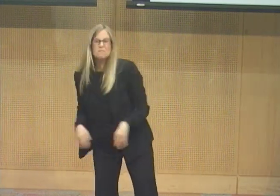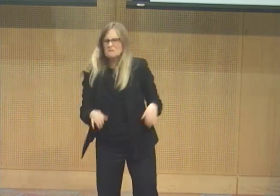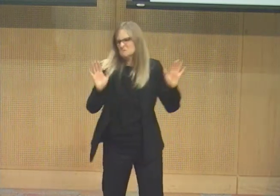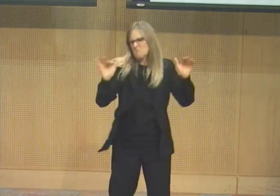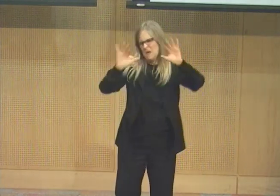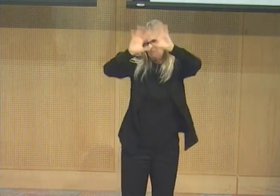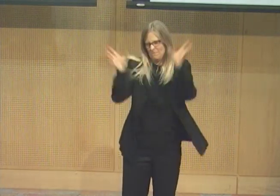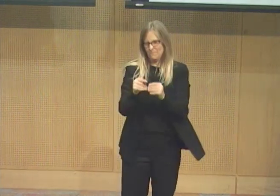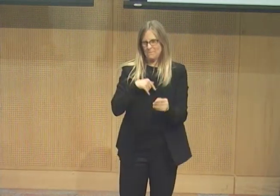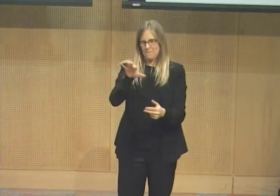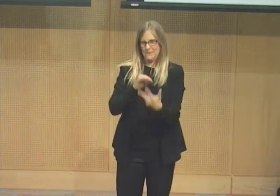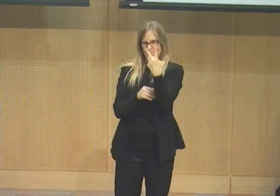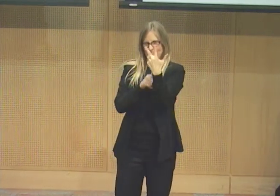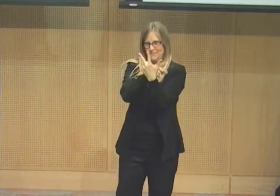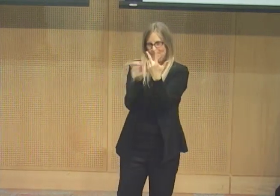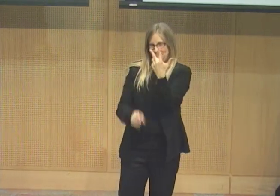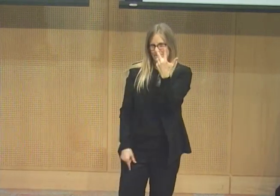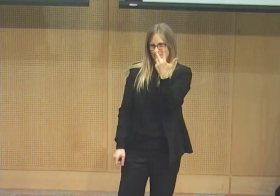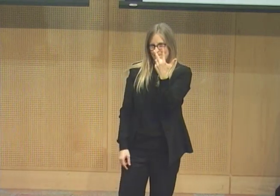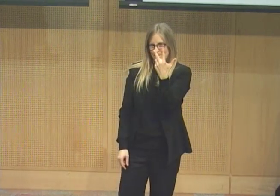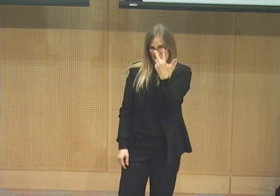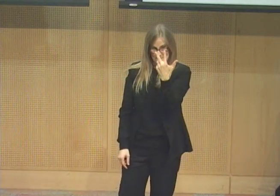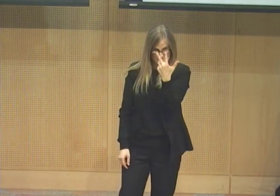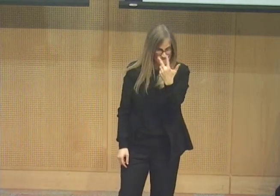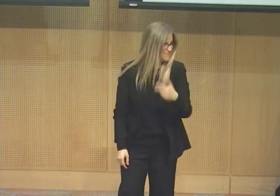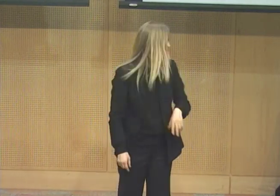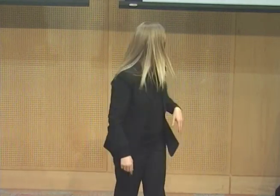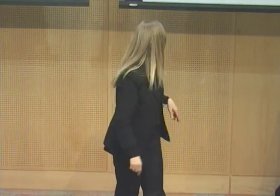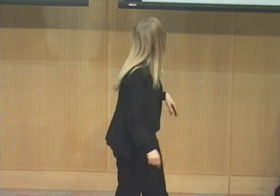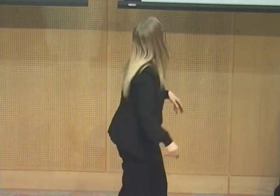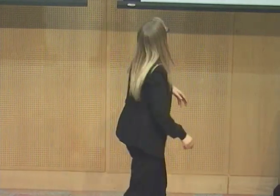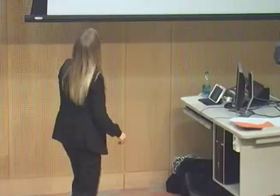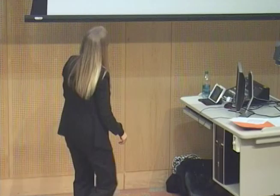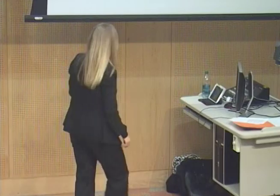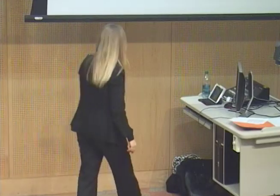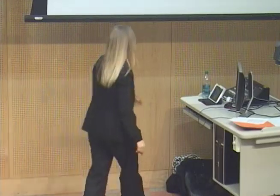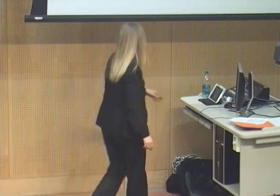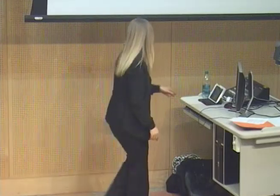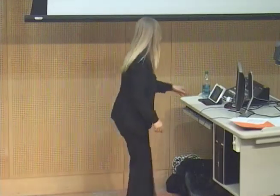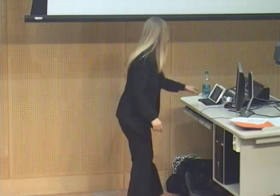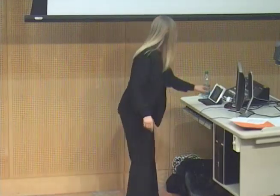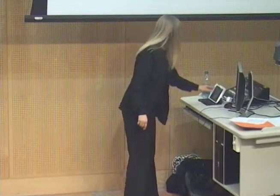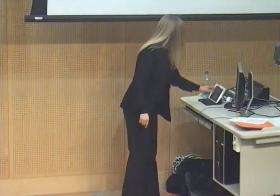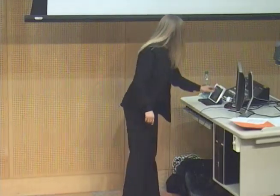the words coming together to form one single message, and global coherence is the larger meta message